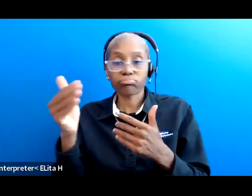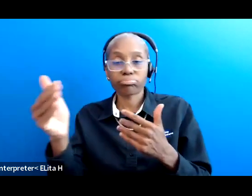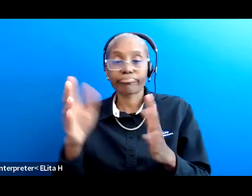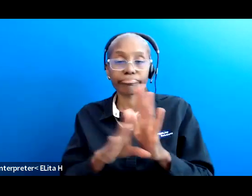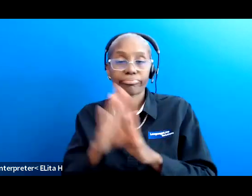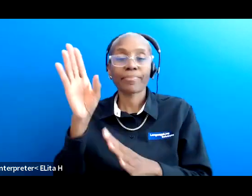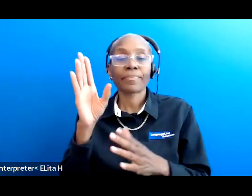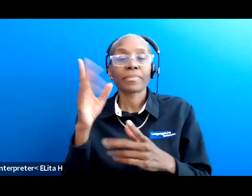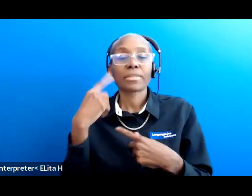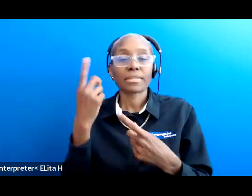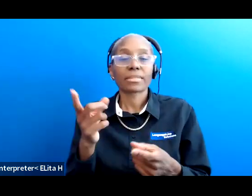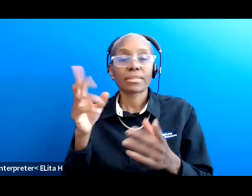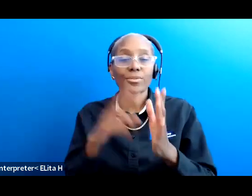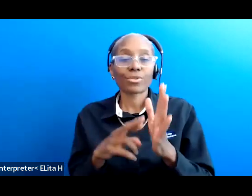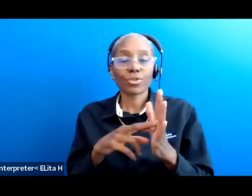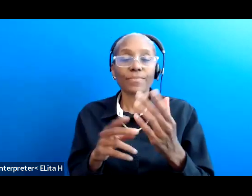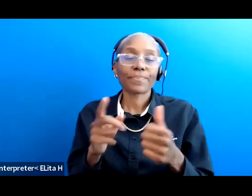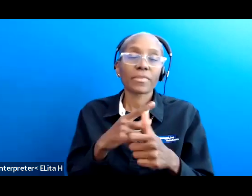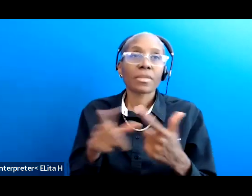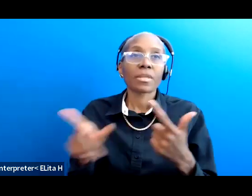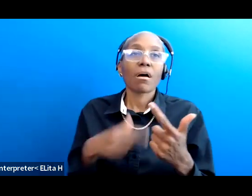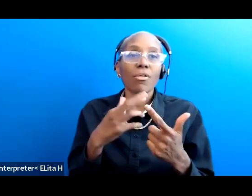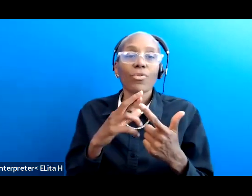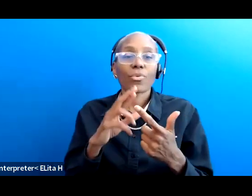There's all kinds of research that's going on so this is the time